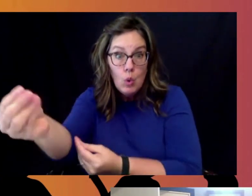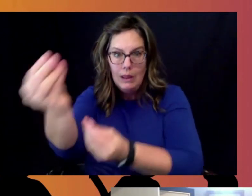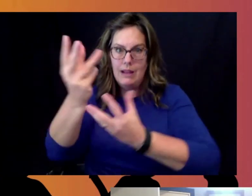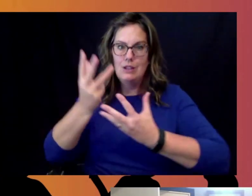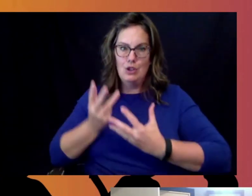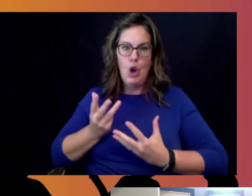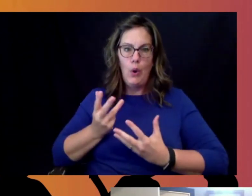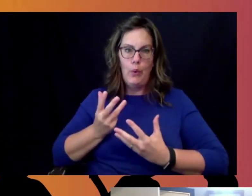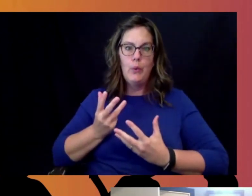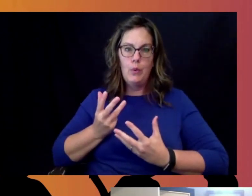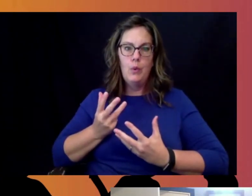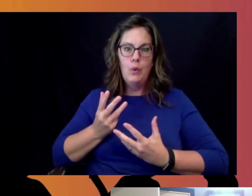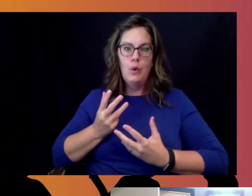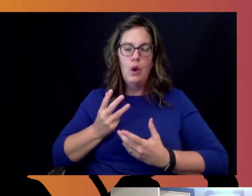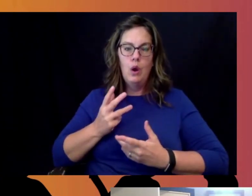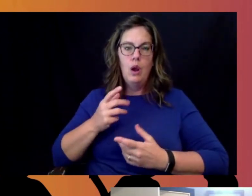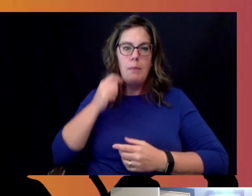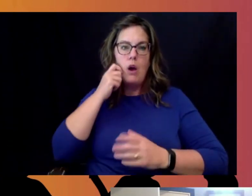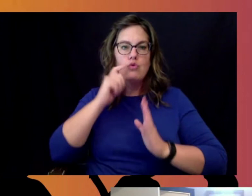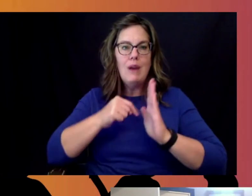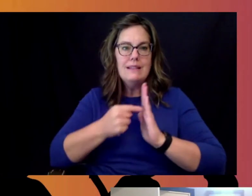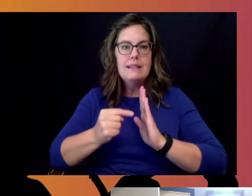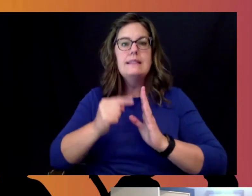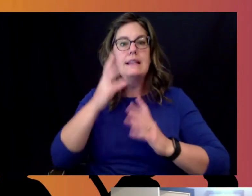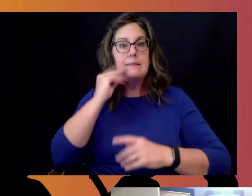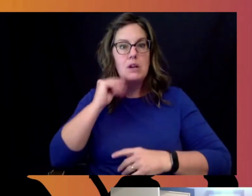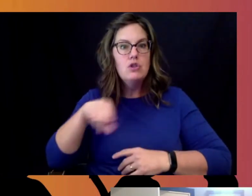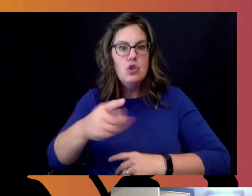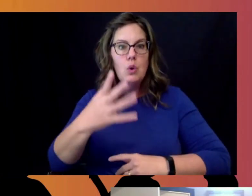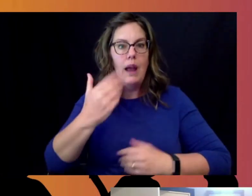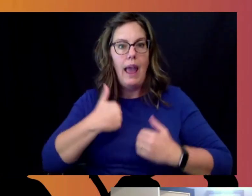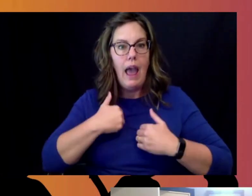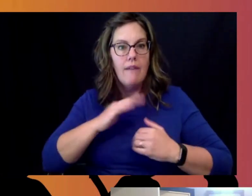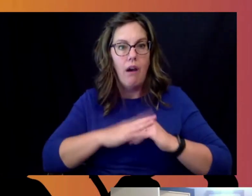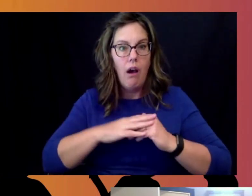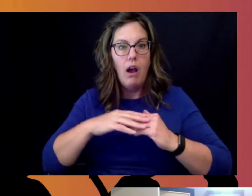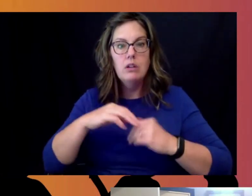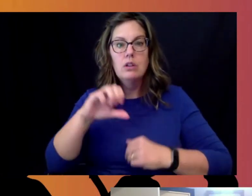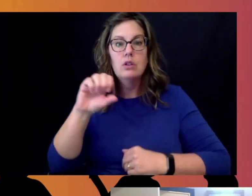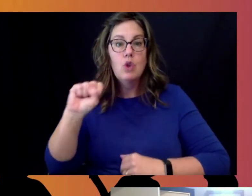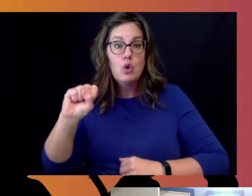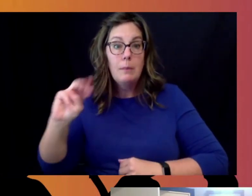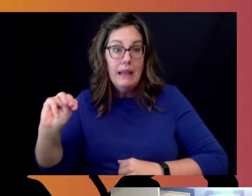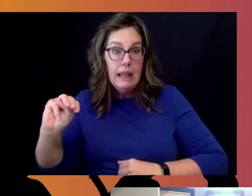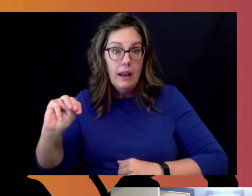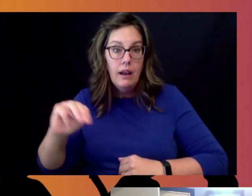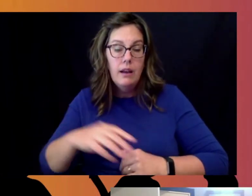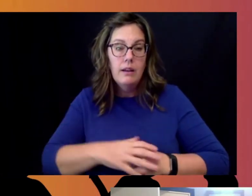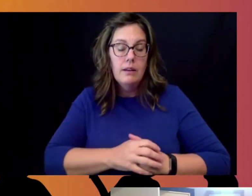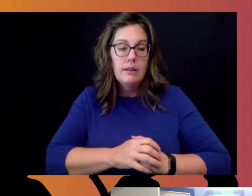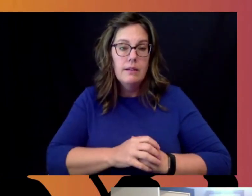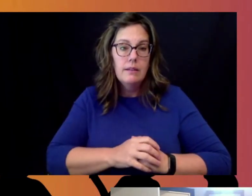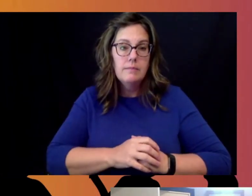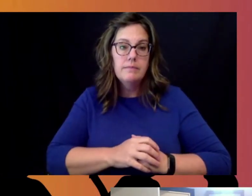uh racist experiences you're having on on social apps and social media um things that you know